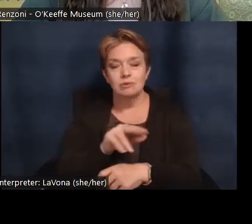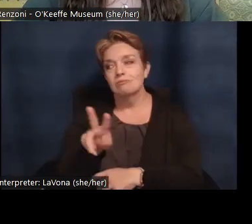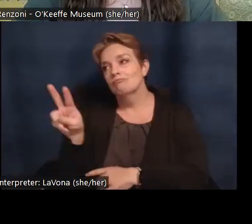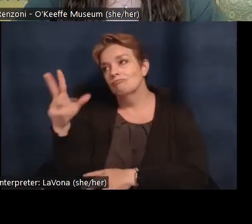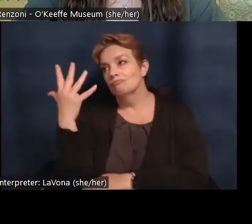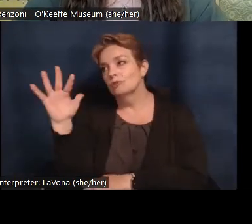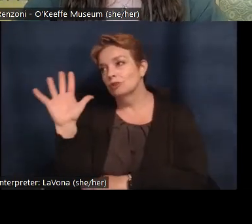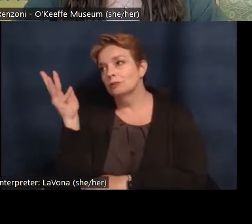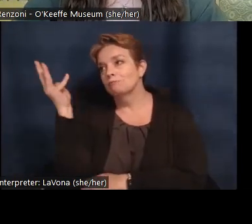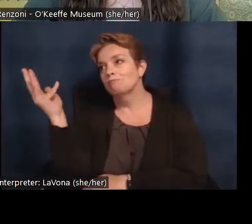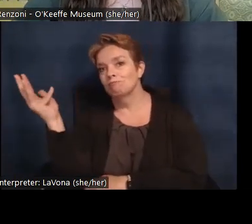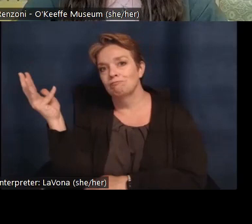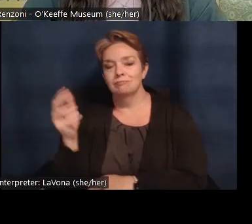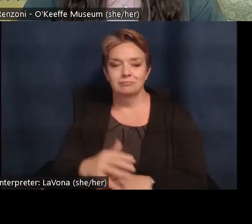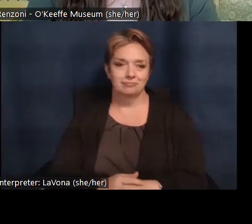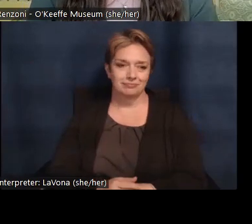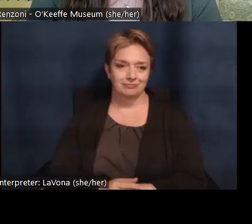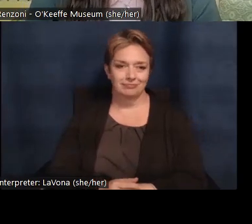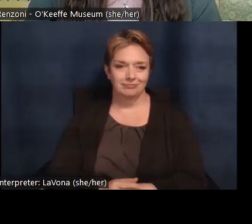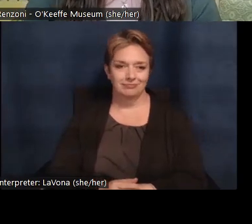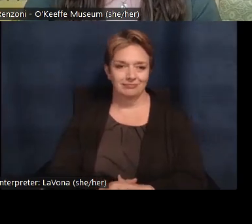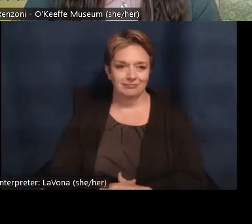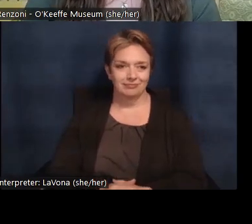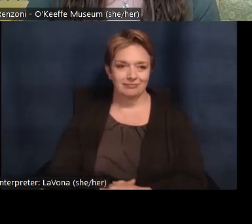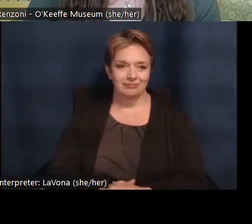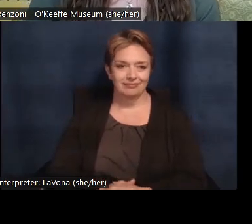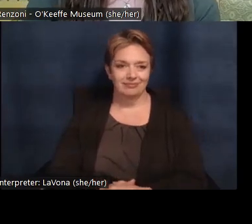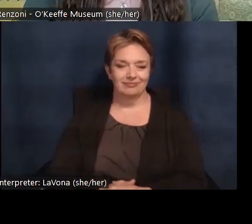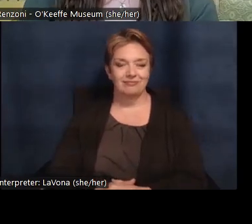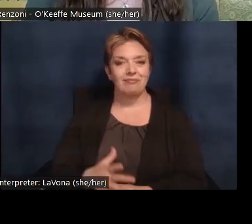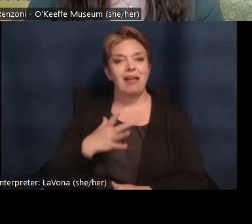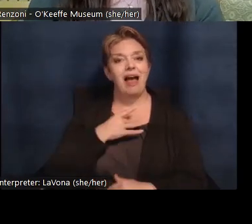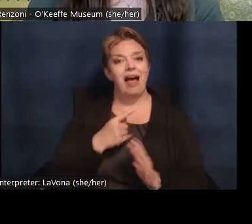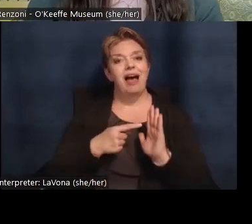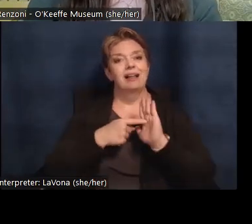Part of the reason I really like to show separate photos from different time periods